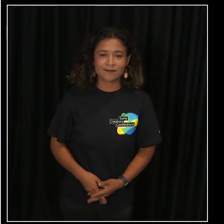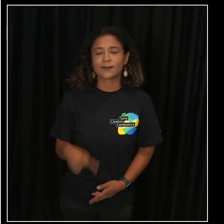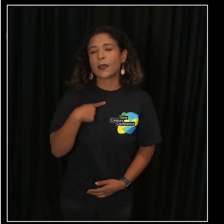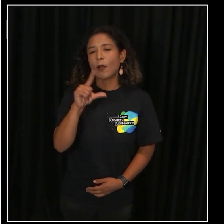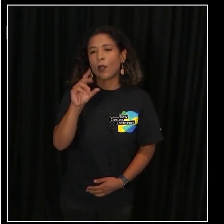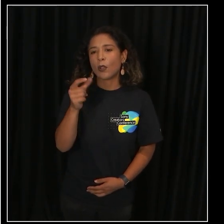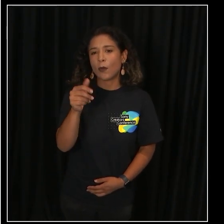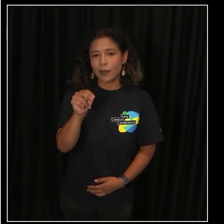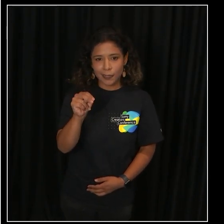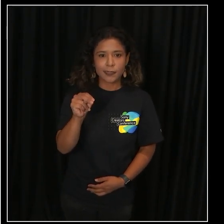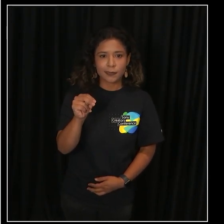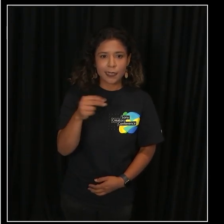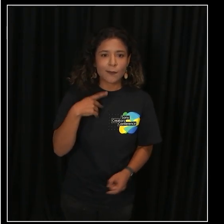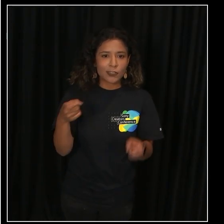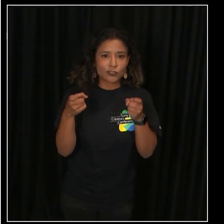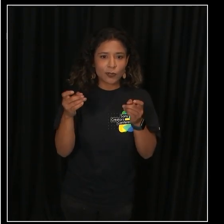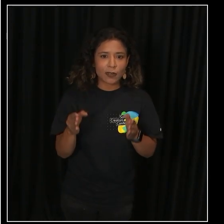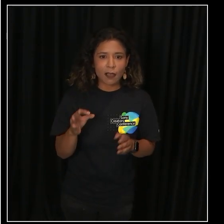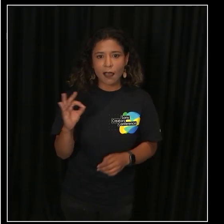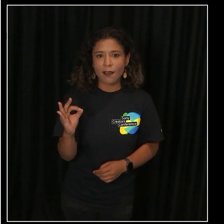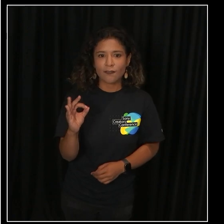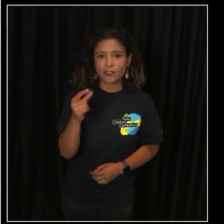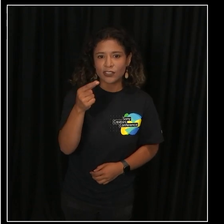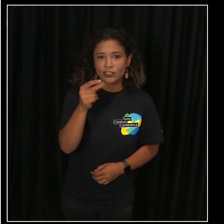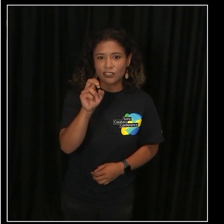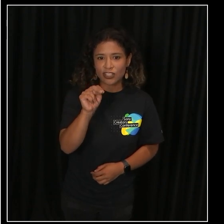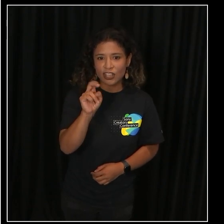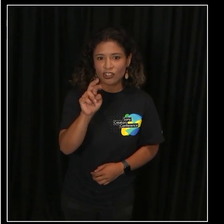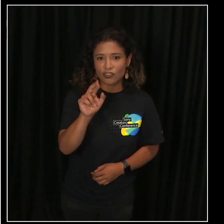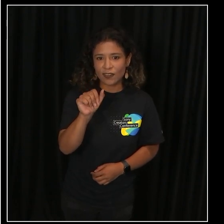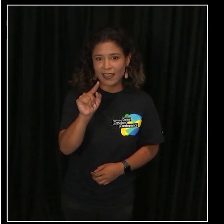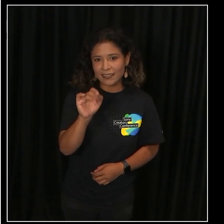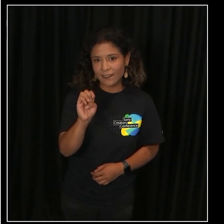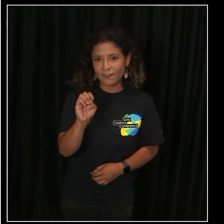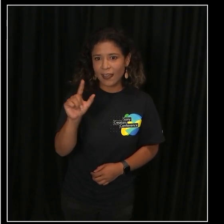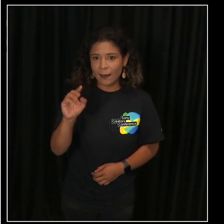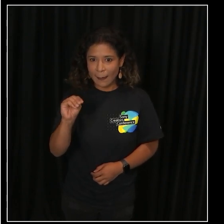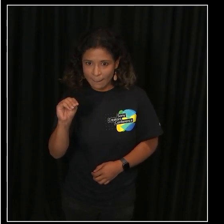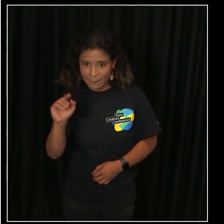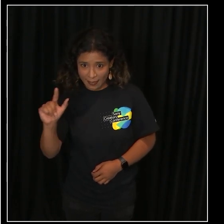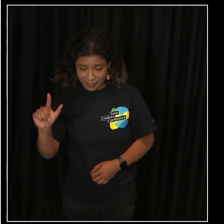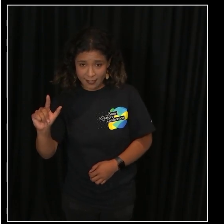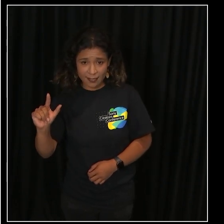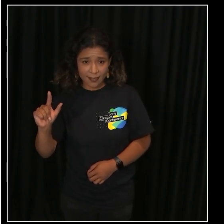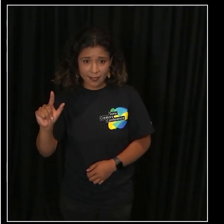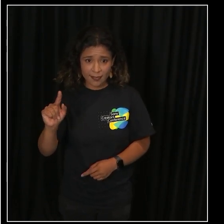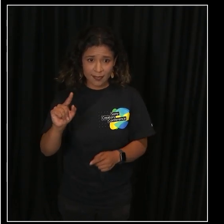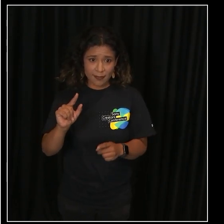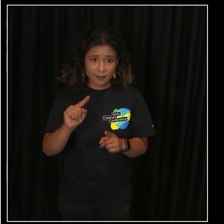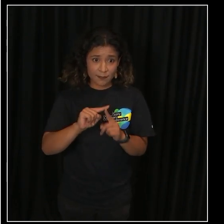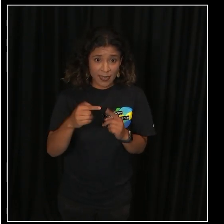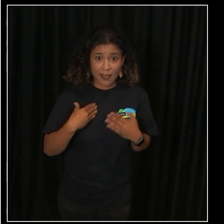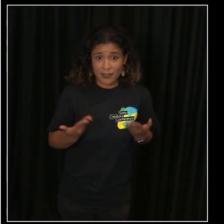I'm the director of our small but mighty Machine Learning team. Most of them are back in Montreal, but we have myself and Nasir,